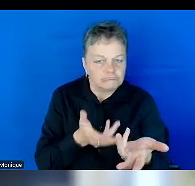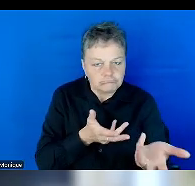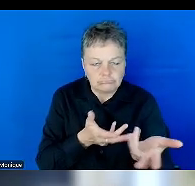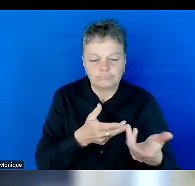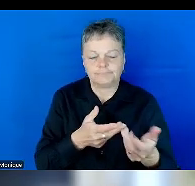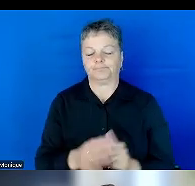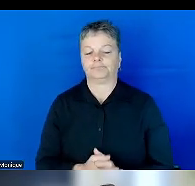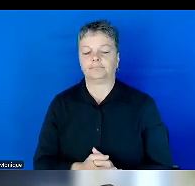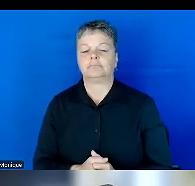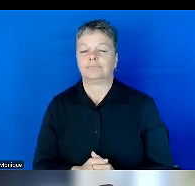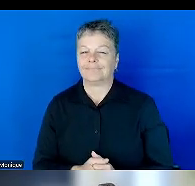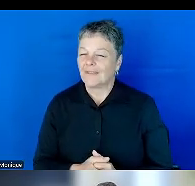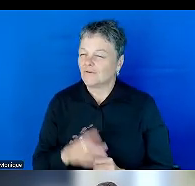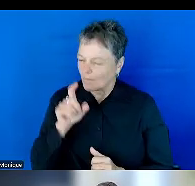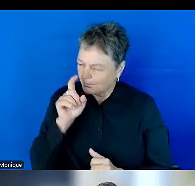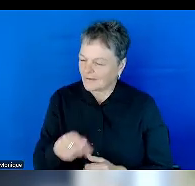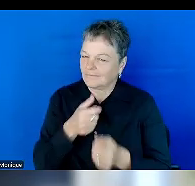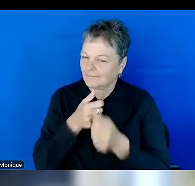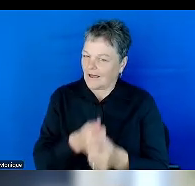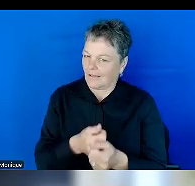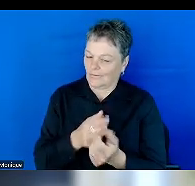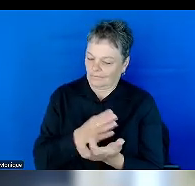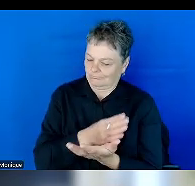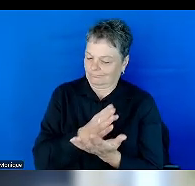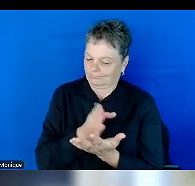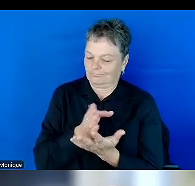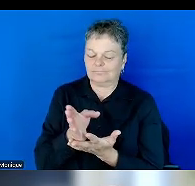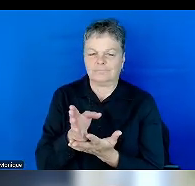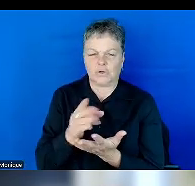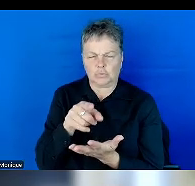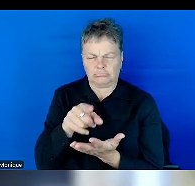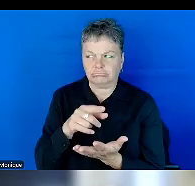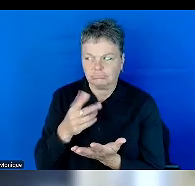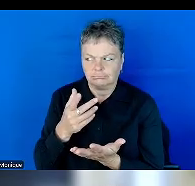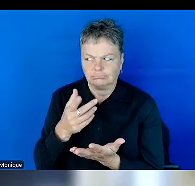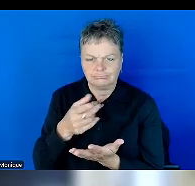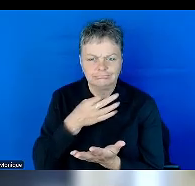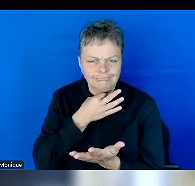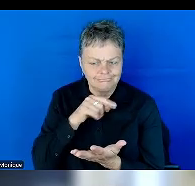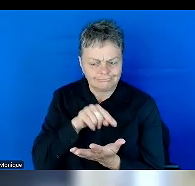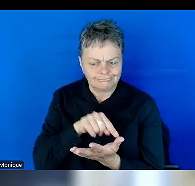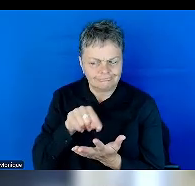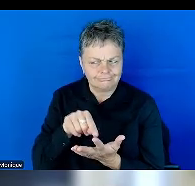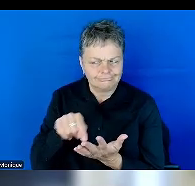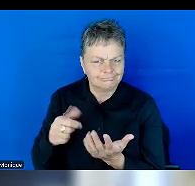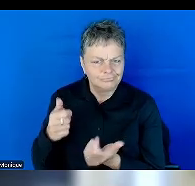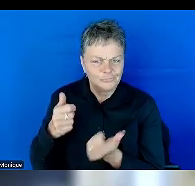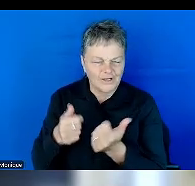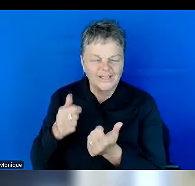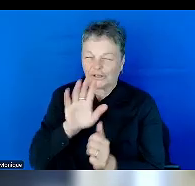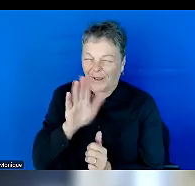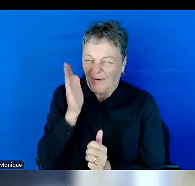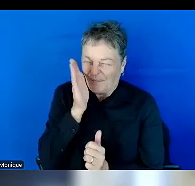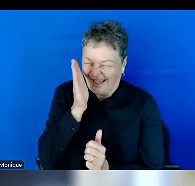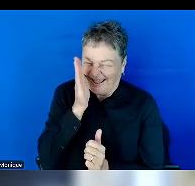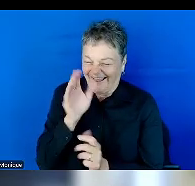ARCH's areas of practice. uh and I will go uh explain those uh shortly of what those areas